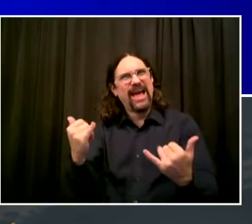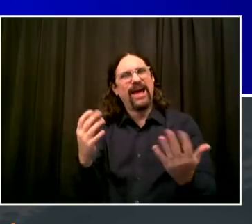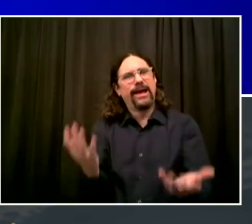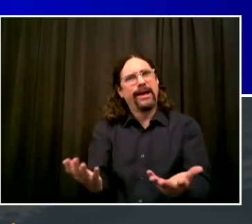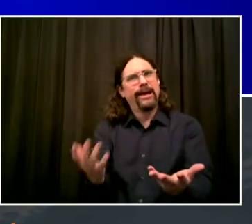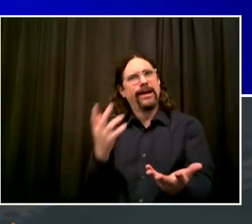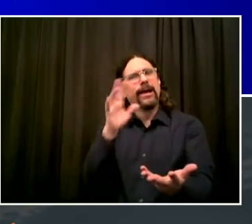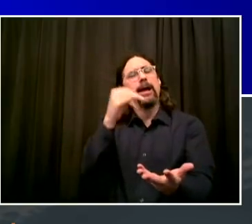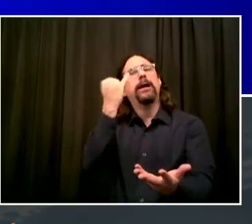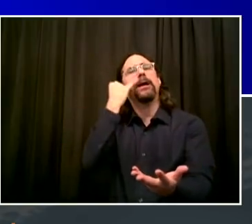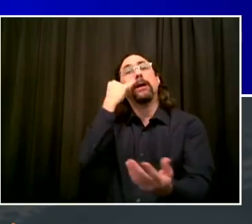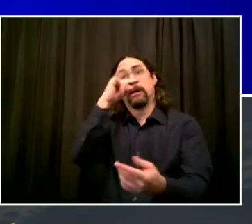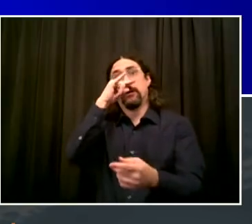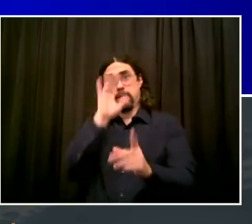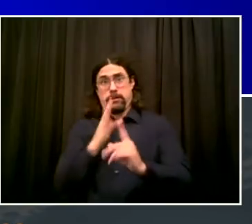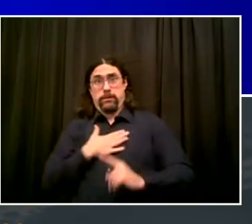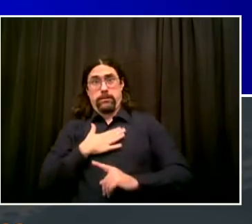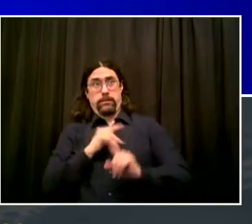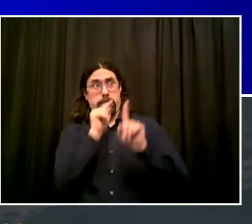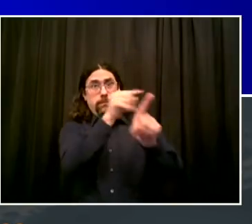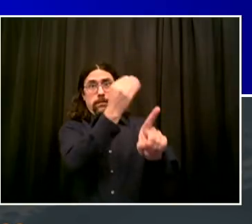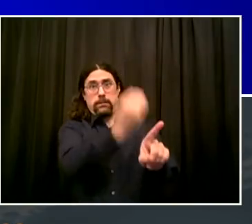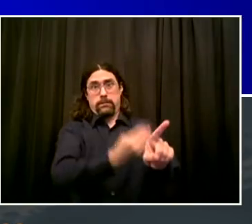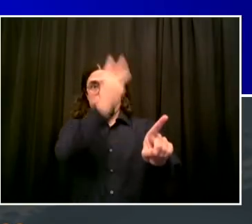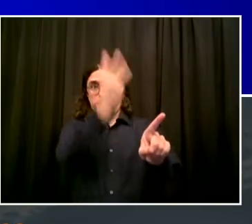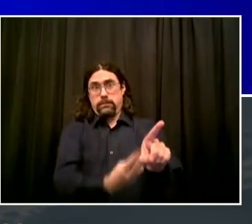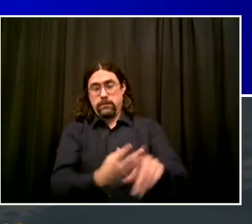CHILDCARE AND TO BUILD IT FROM SCRATCH BECAUSE WE'RE HAVING TO CREATE THING THAT DID NOT